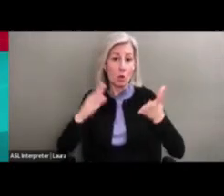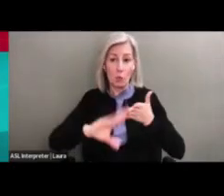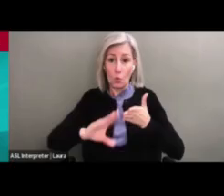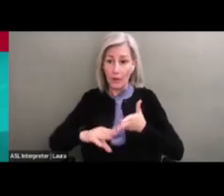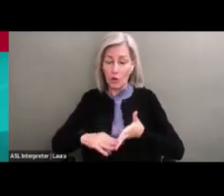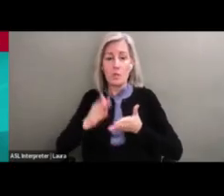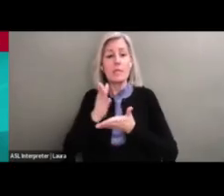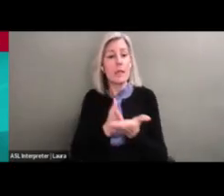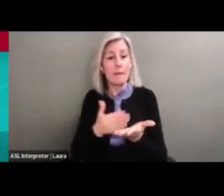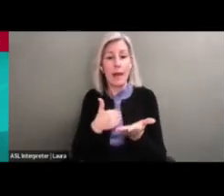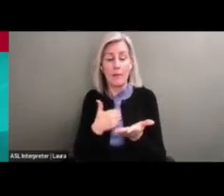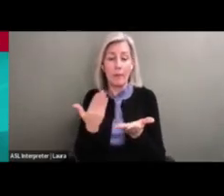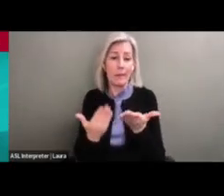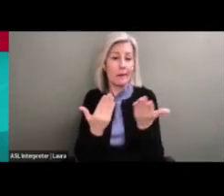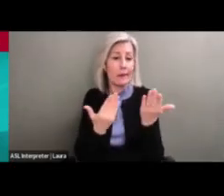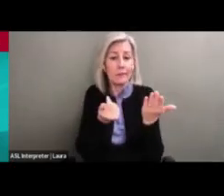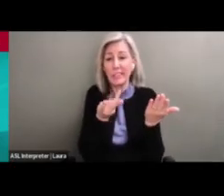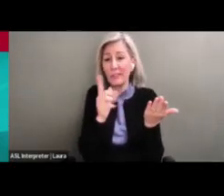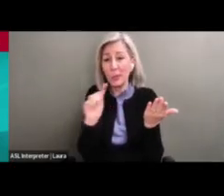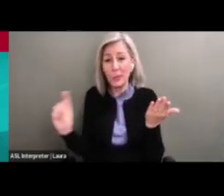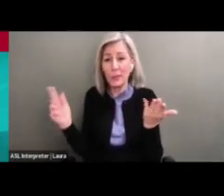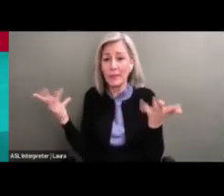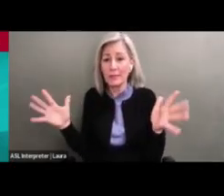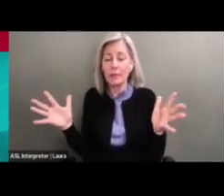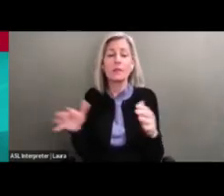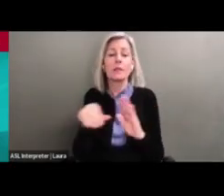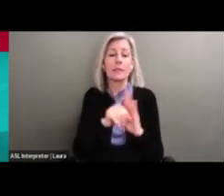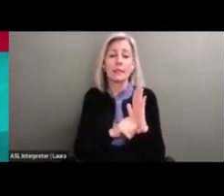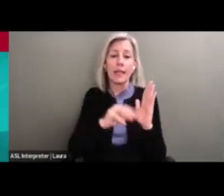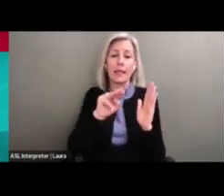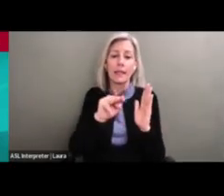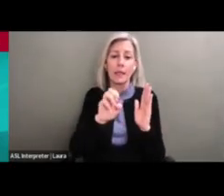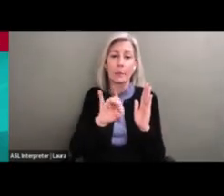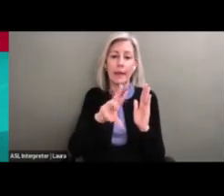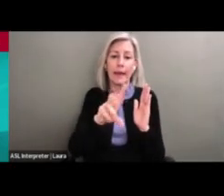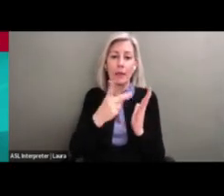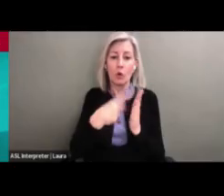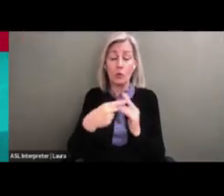Medicaid programs and Home and Community-Based Services waivers have names that are different in every state.